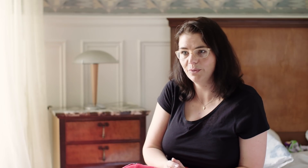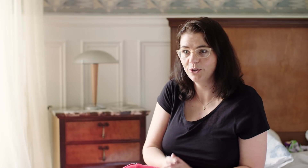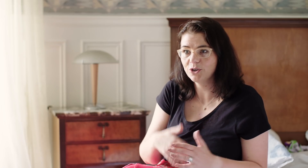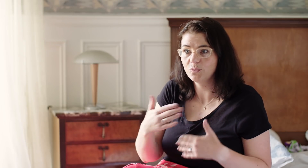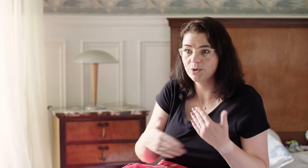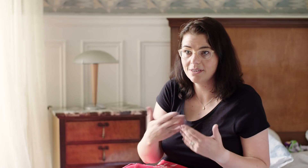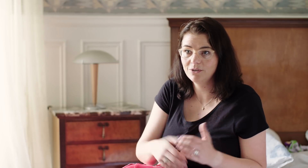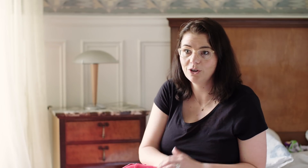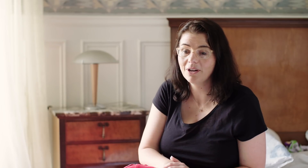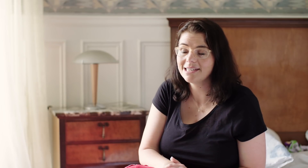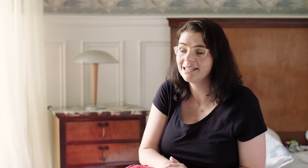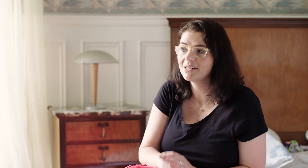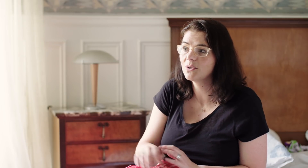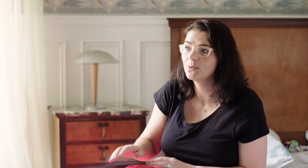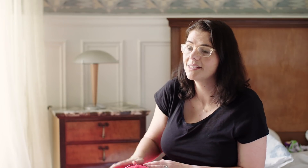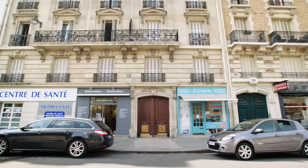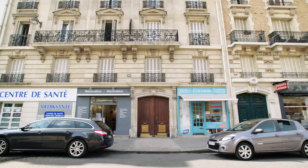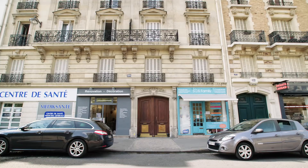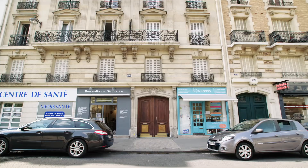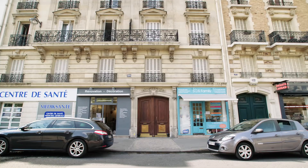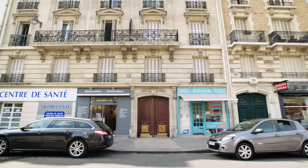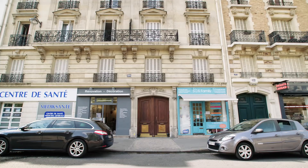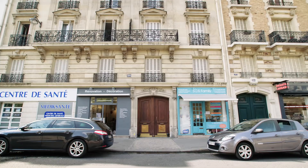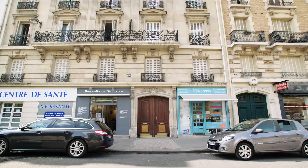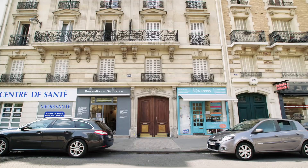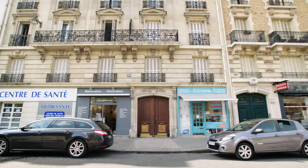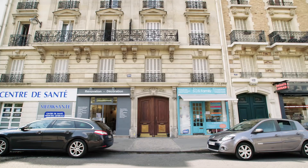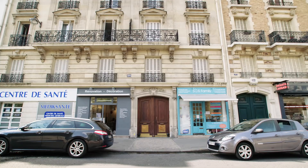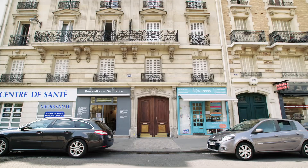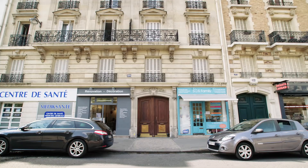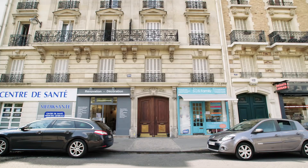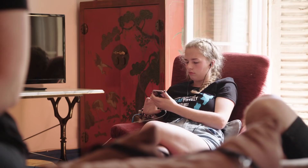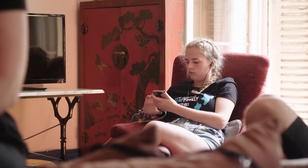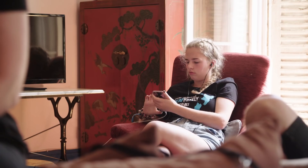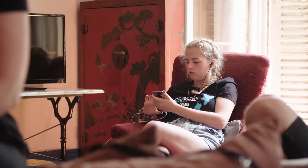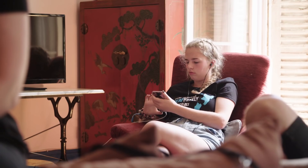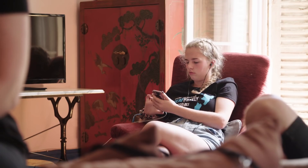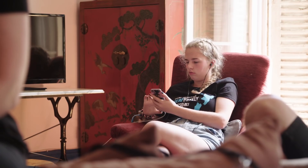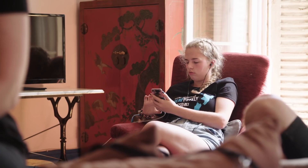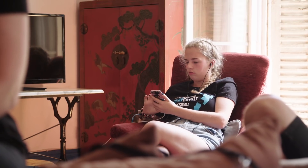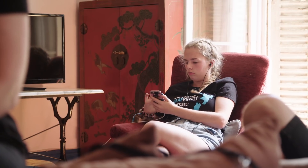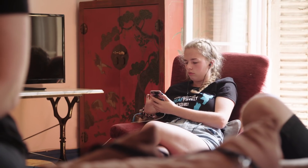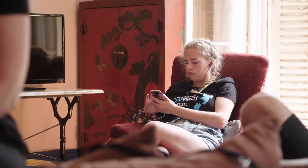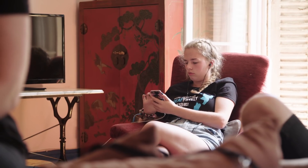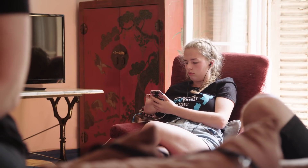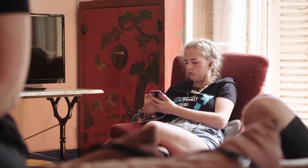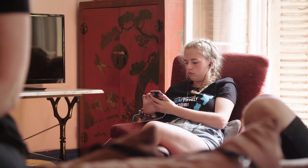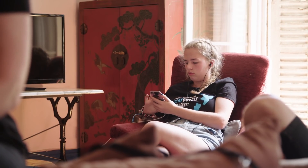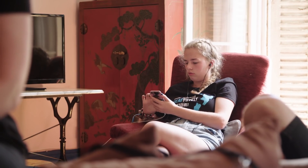'Yes, it is what I want', and then we go home and work towards her applying to get into the course.